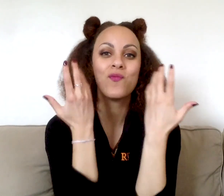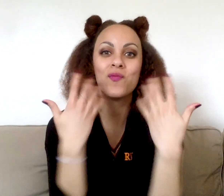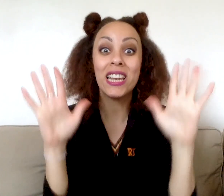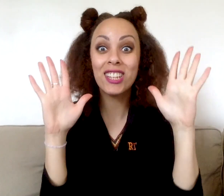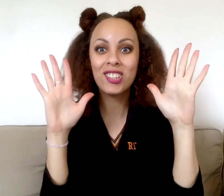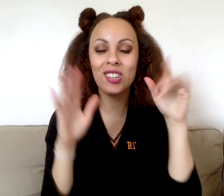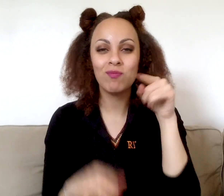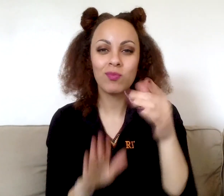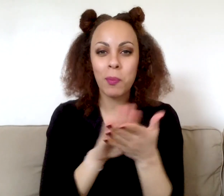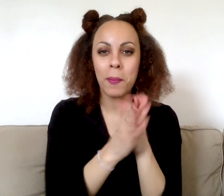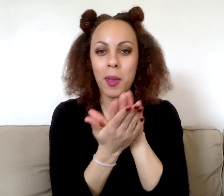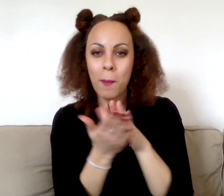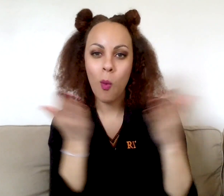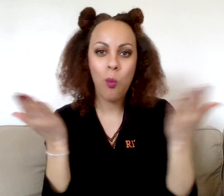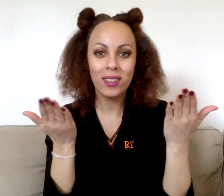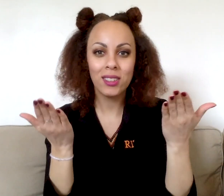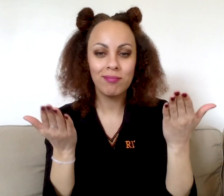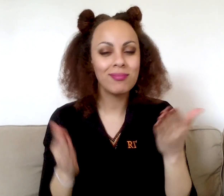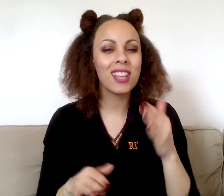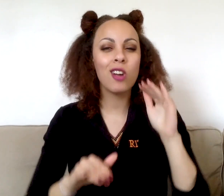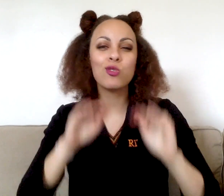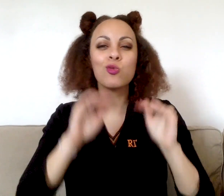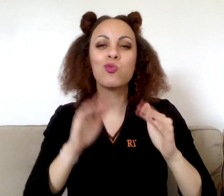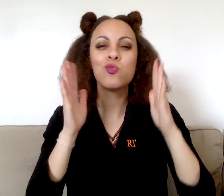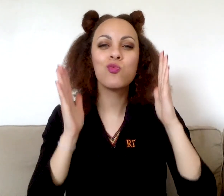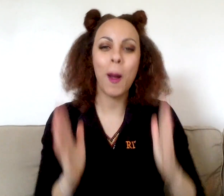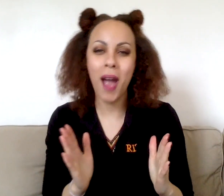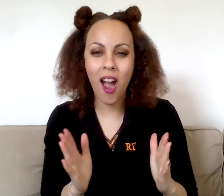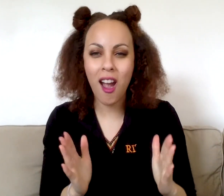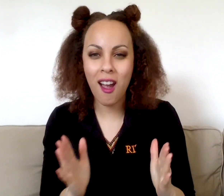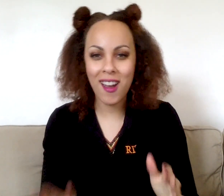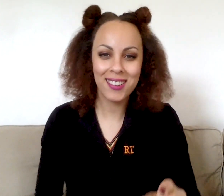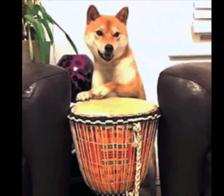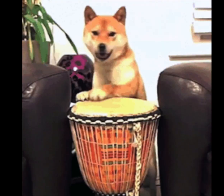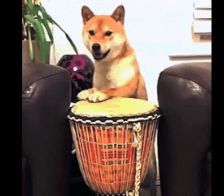By the end of this workshop, you will be a drummer!